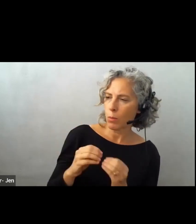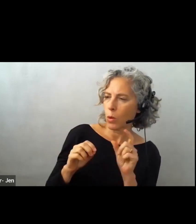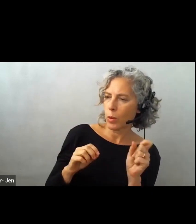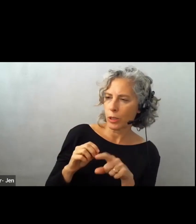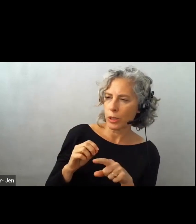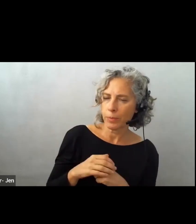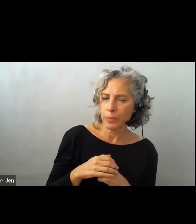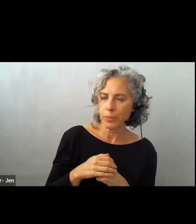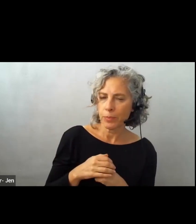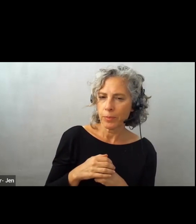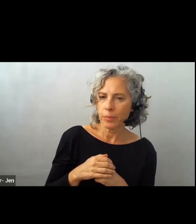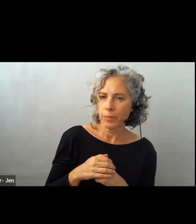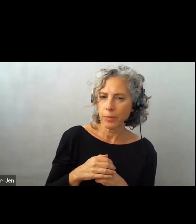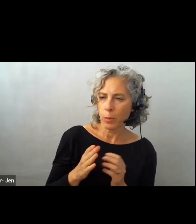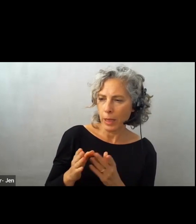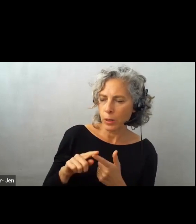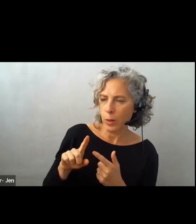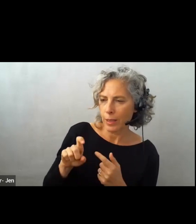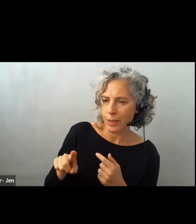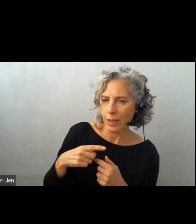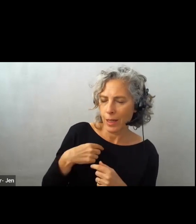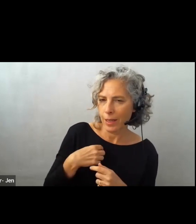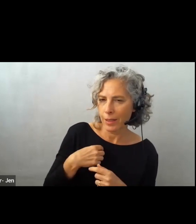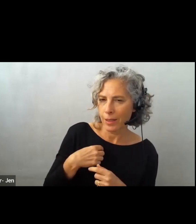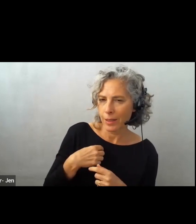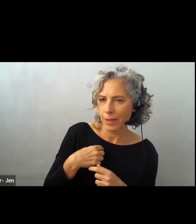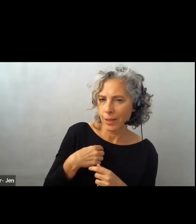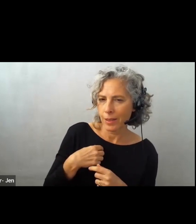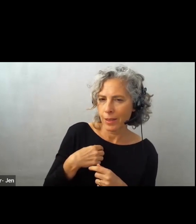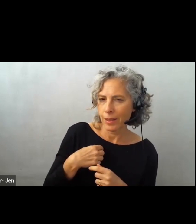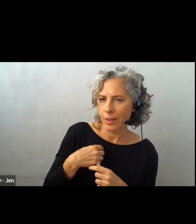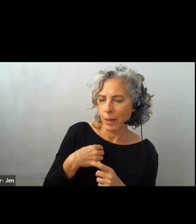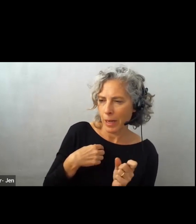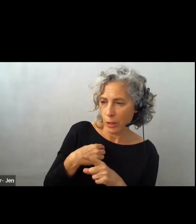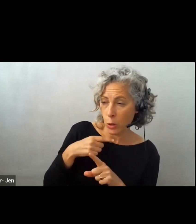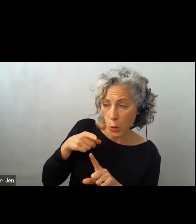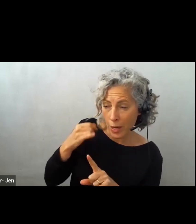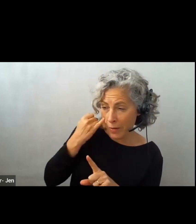which we were going to ask, and I can, I can turn it back to you if you're willing to pick this